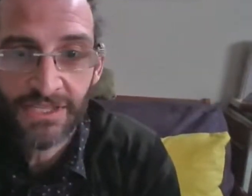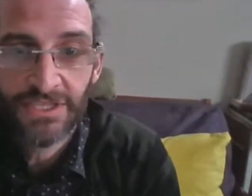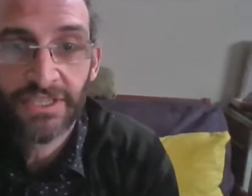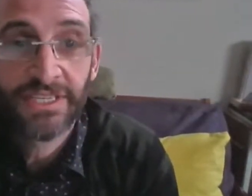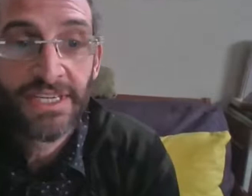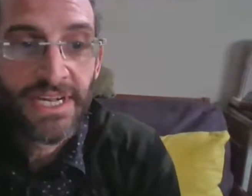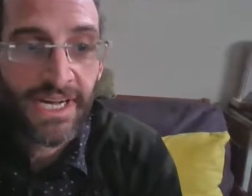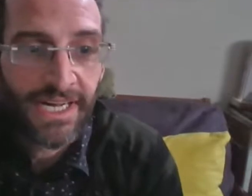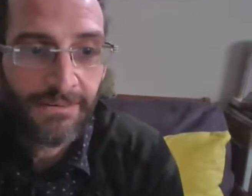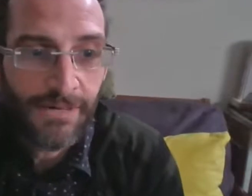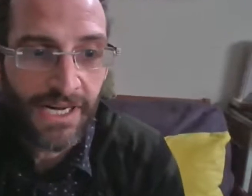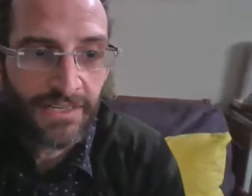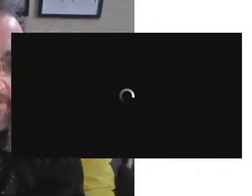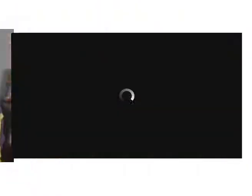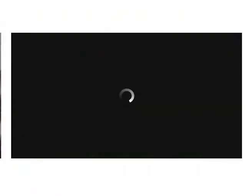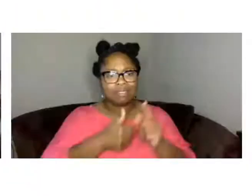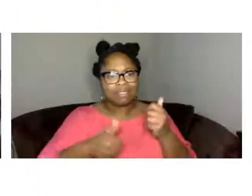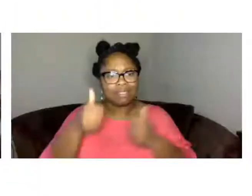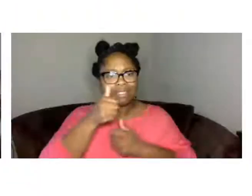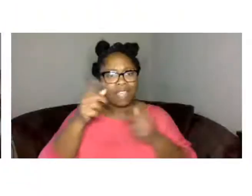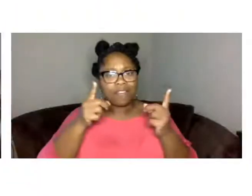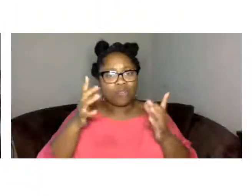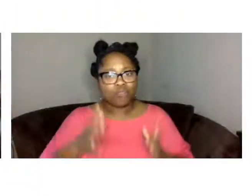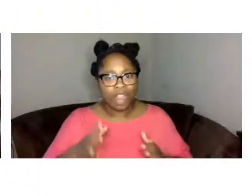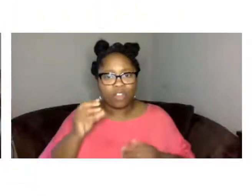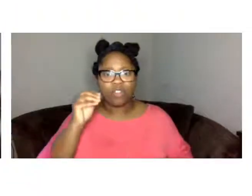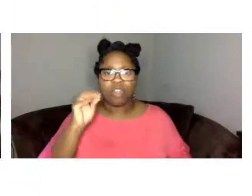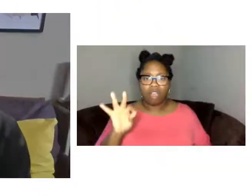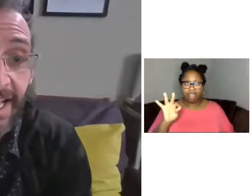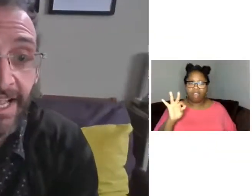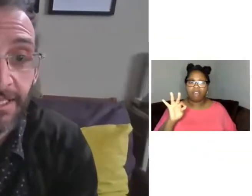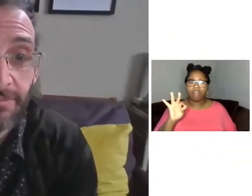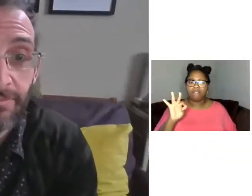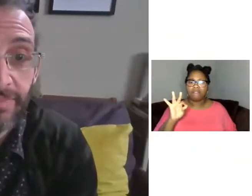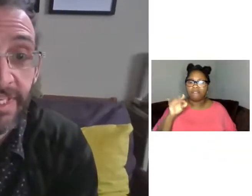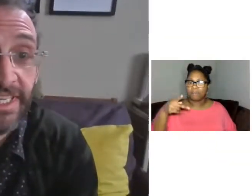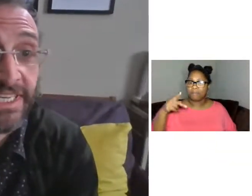director of the appeal and